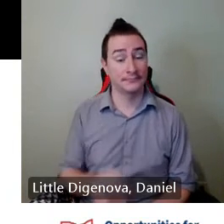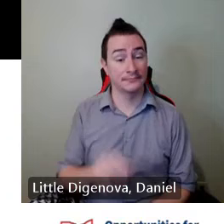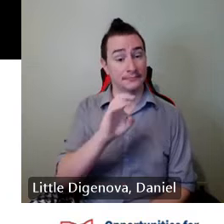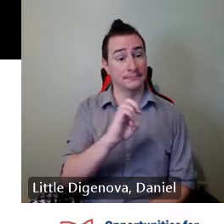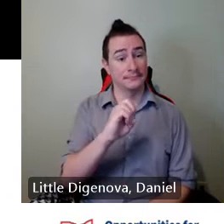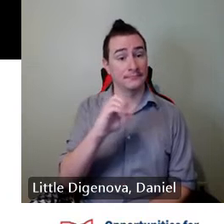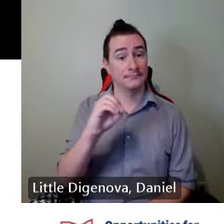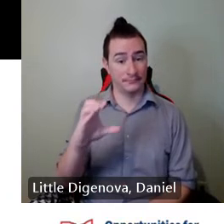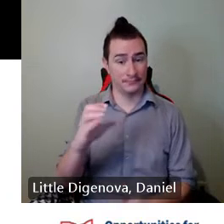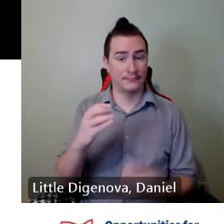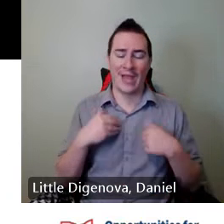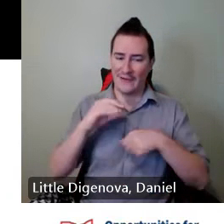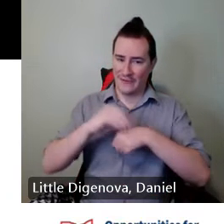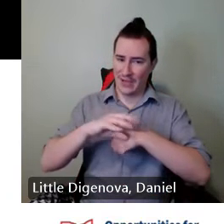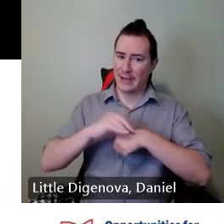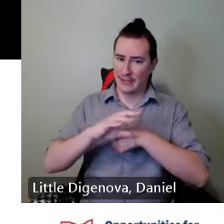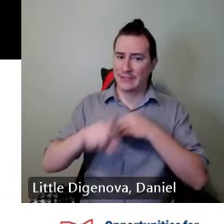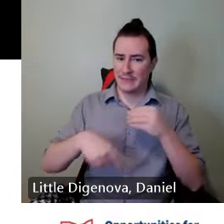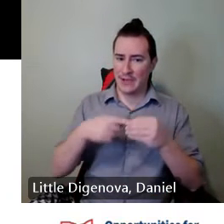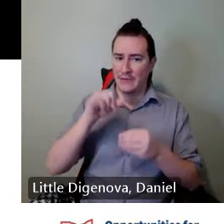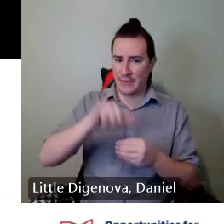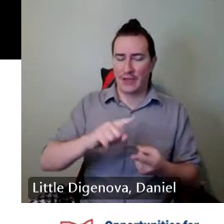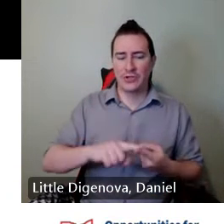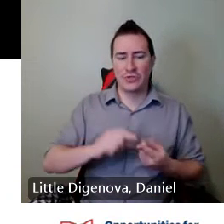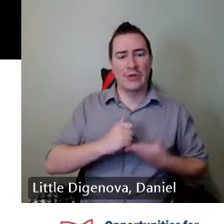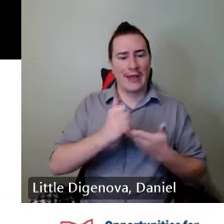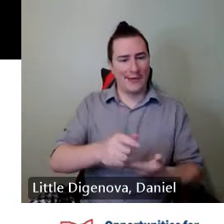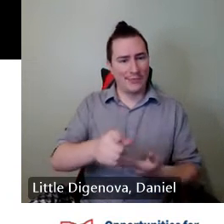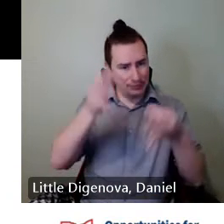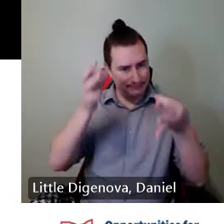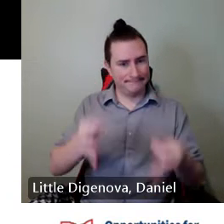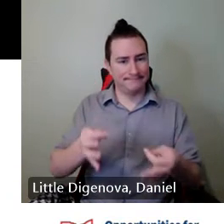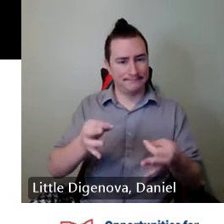support you in making your decision about moving forward with that. Julia: Thank you.